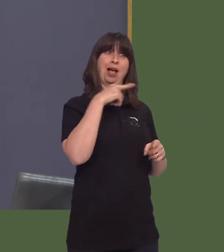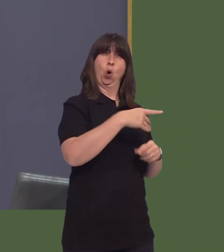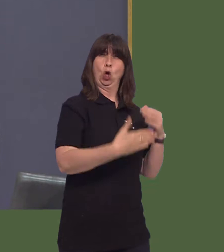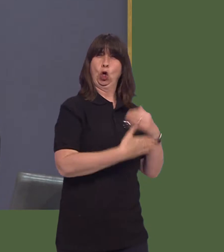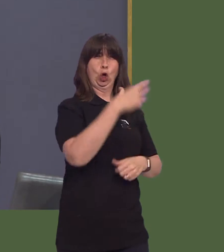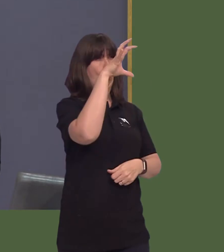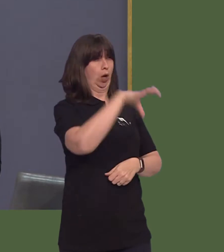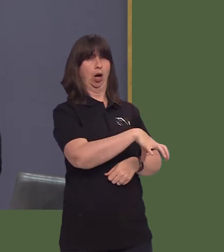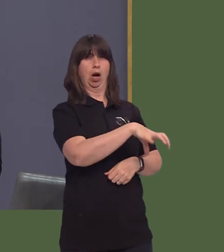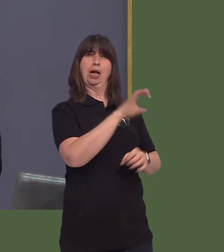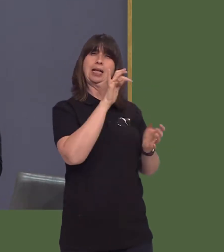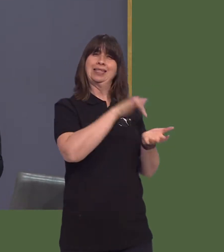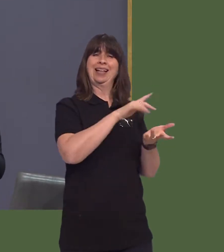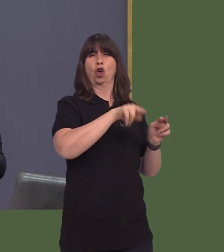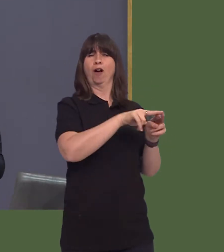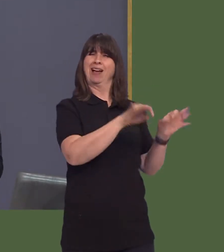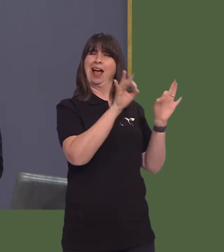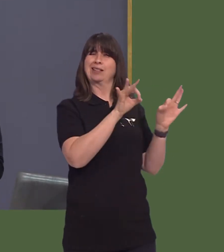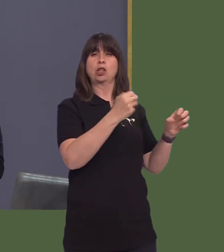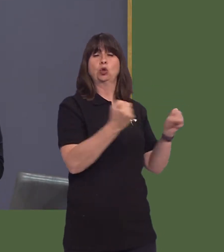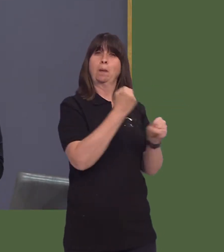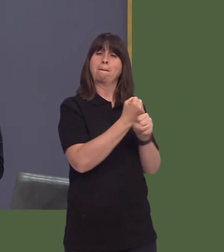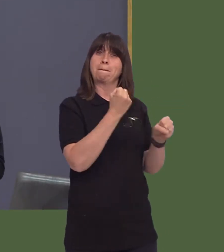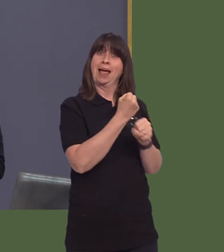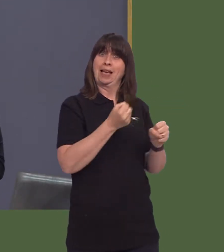new centre of excellence for the manufacture of UK rolling stock.